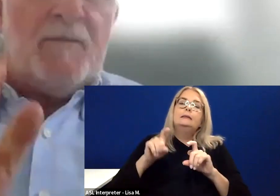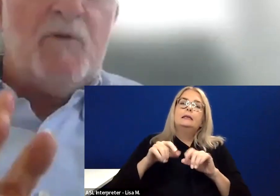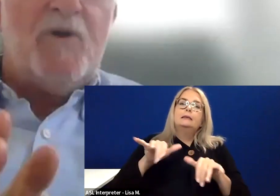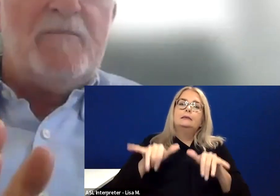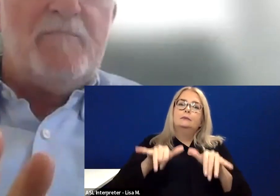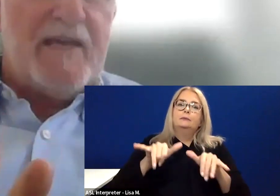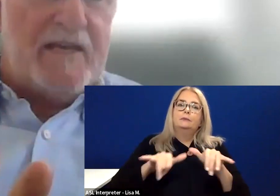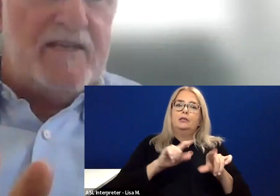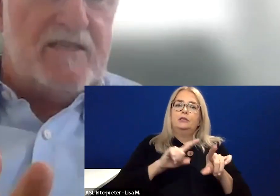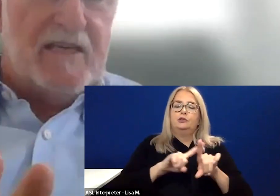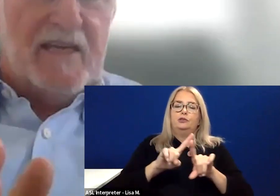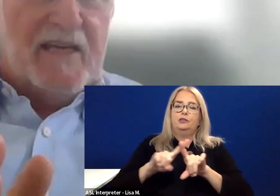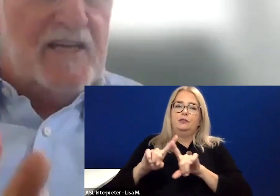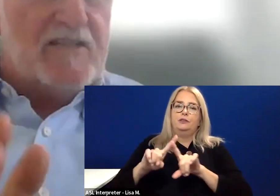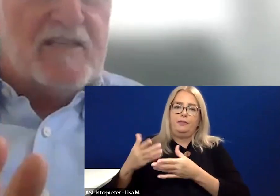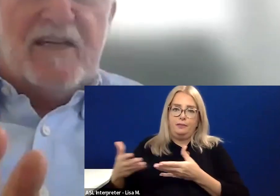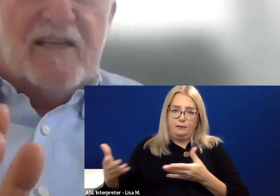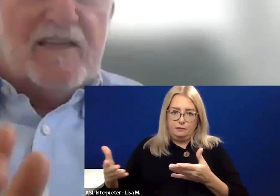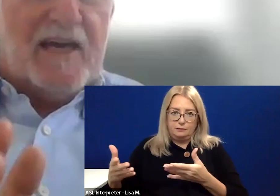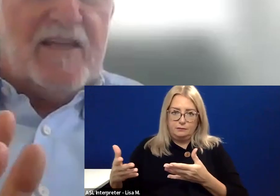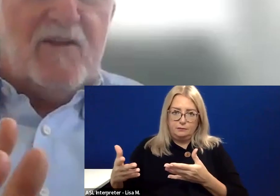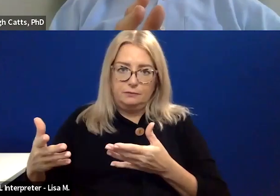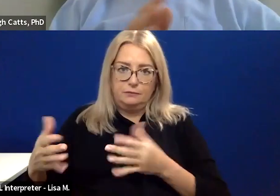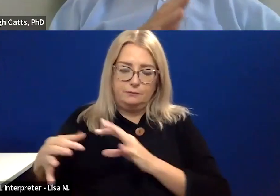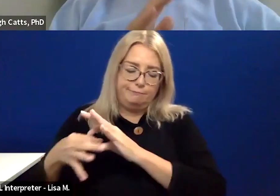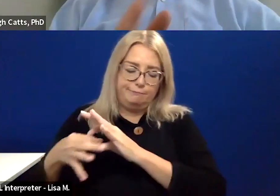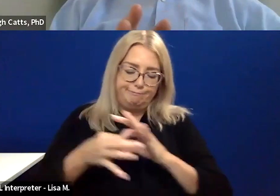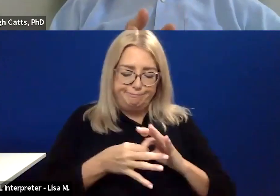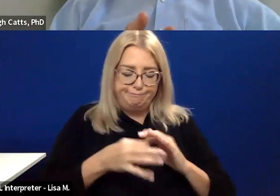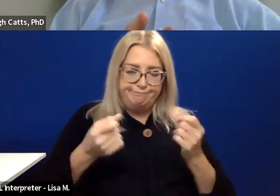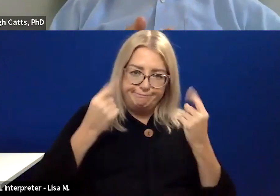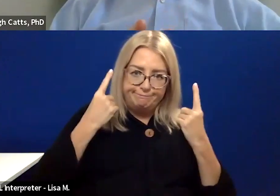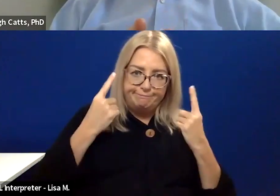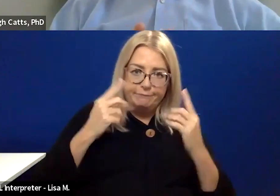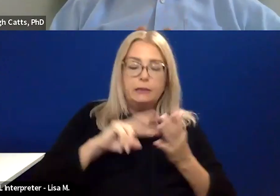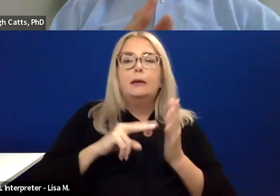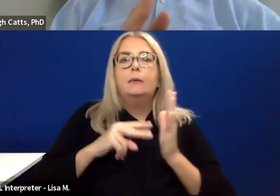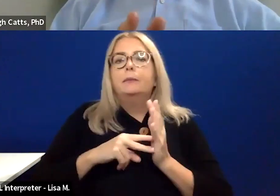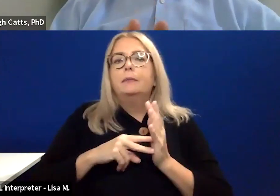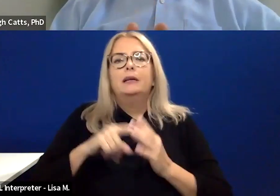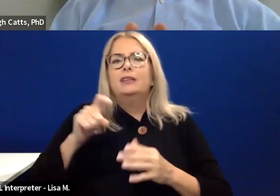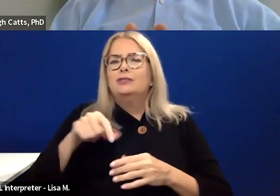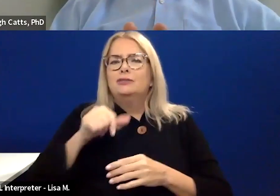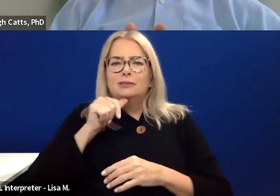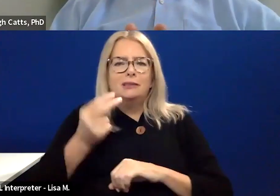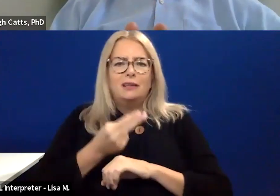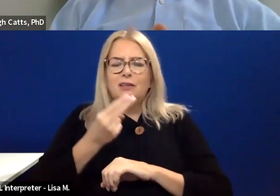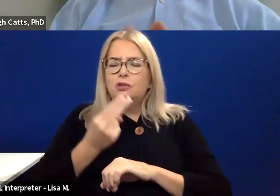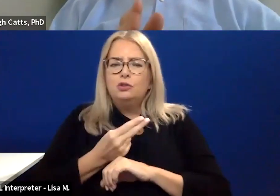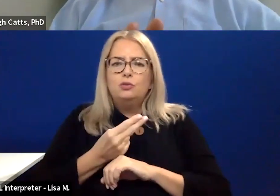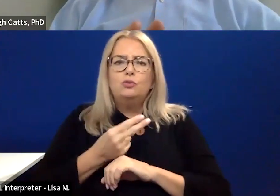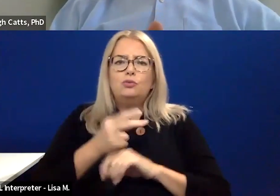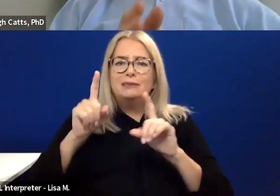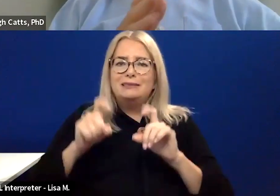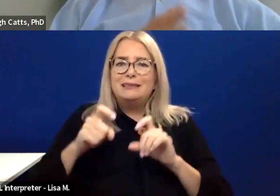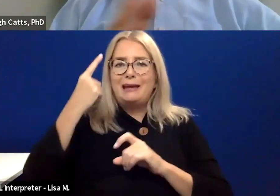but what it means is that we shouldn't be using these tests for Diagnostic purposes because it